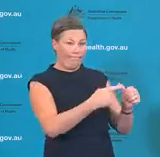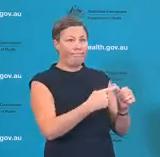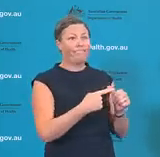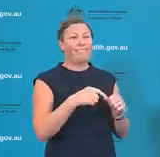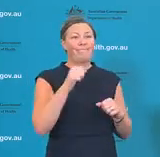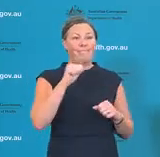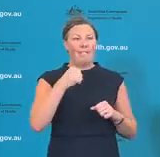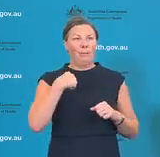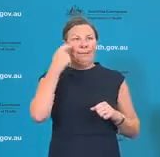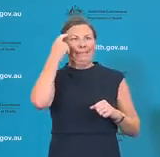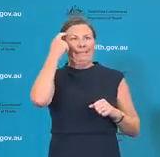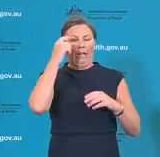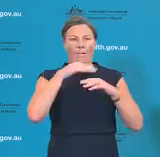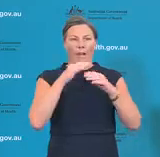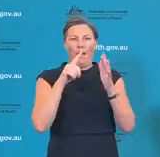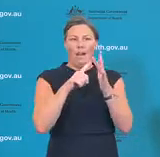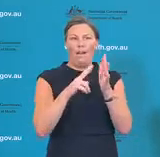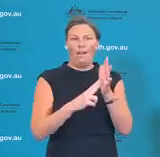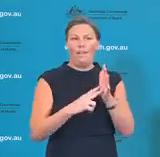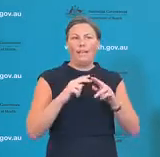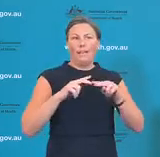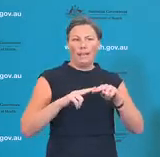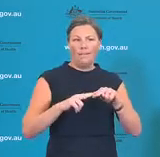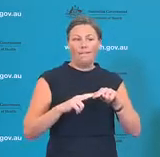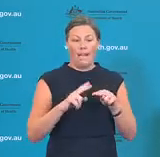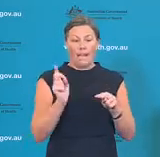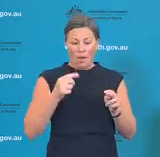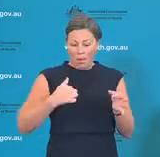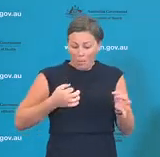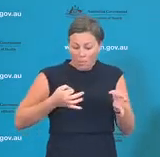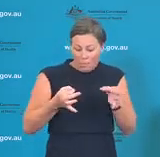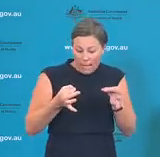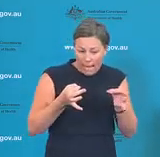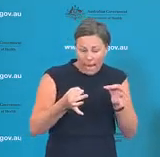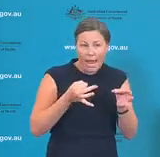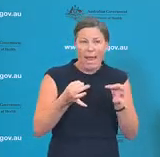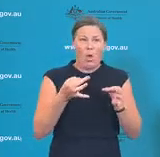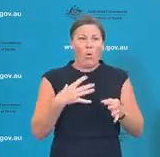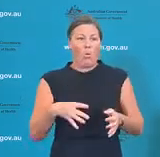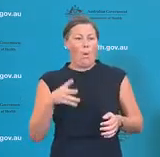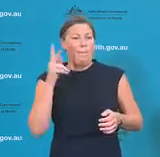at the moment. We are working through a plan for the return of further elective